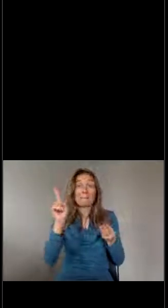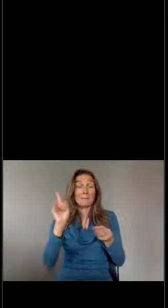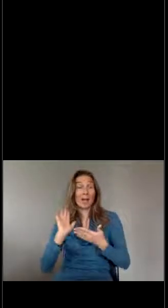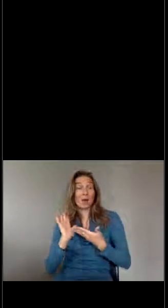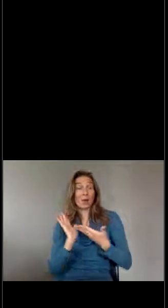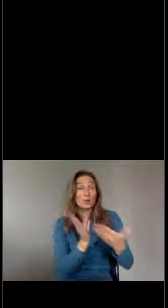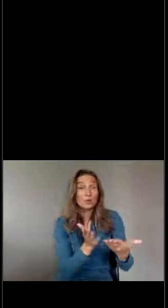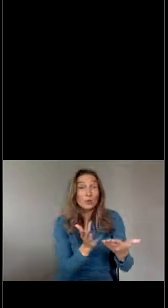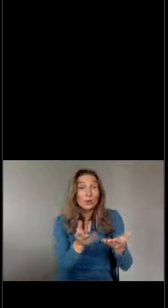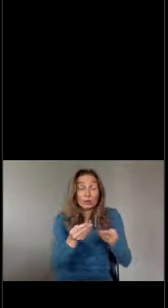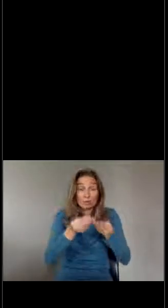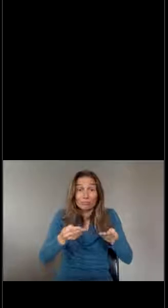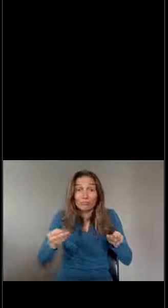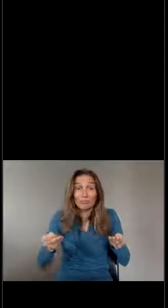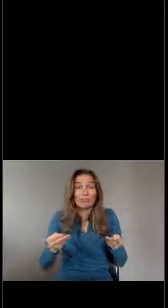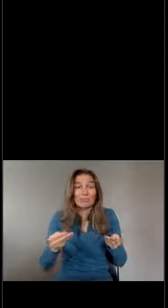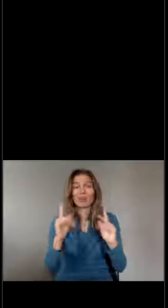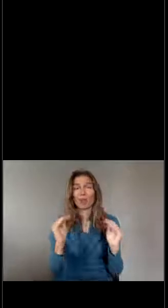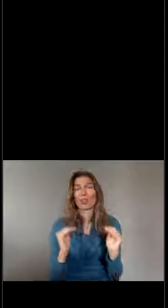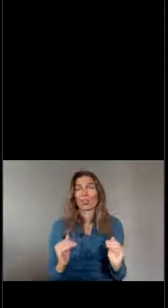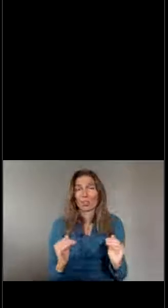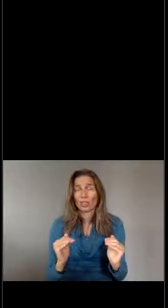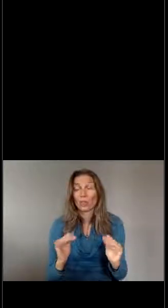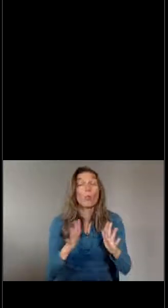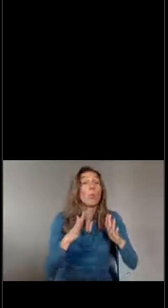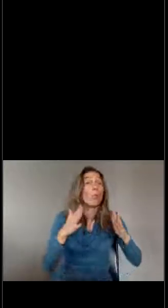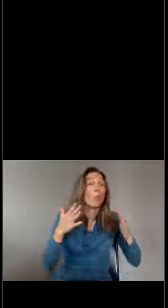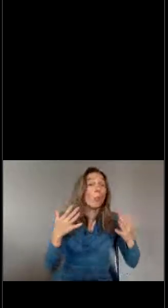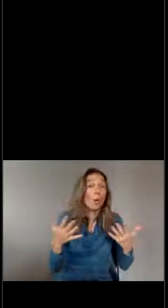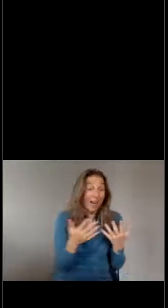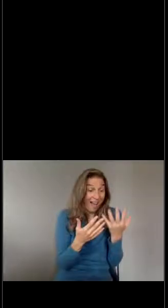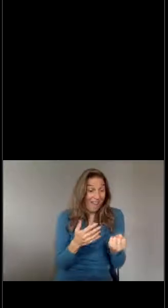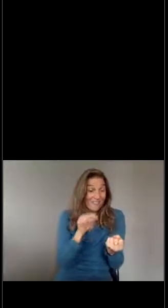but if it was unavailable in their area, they couldn't purchase it.